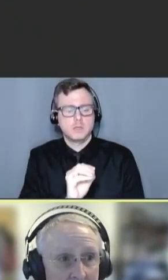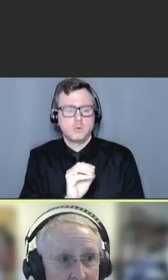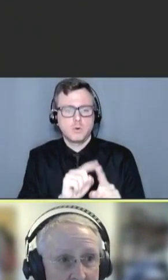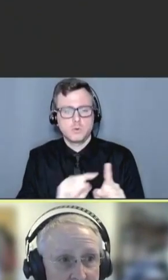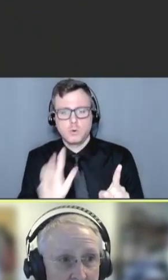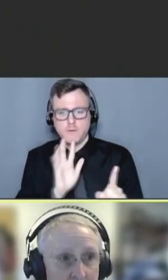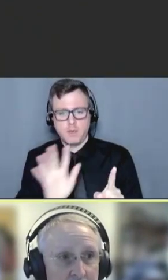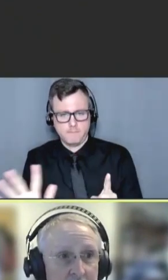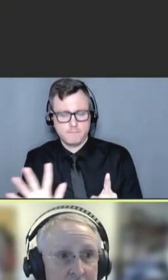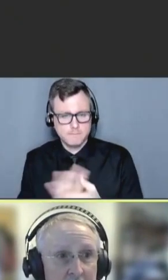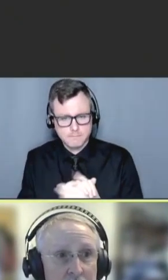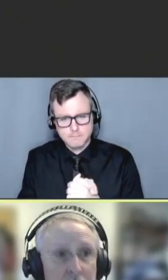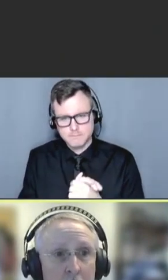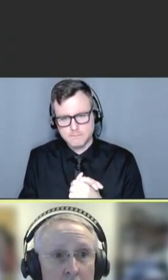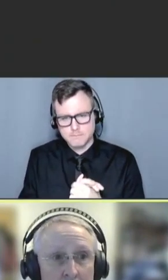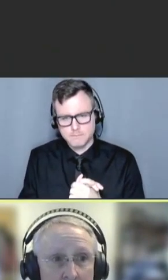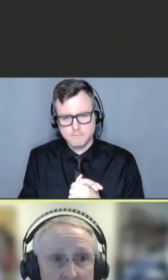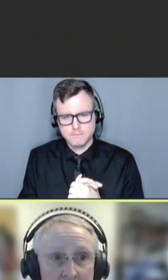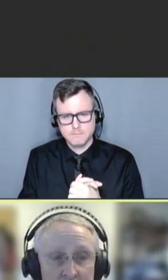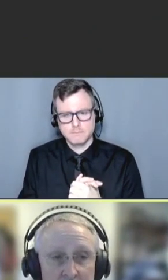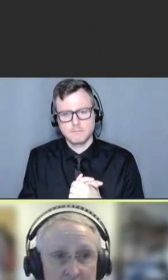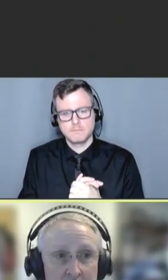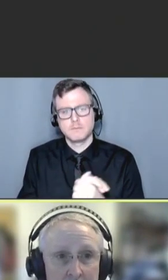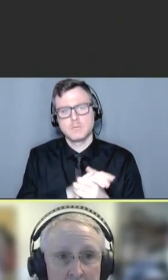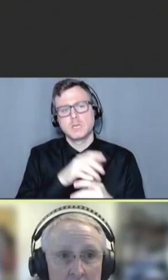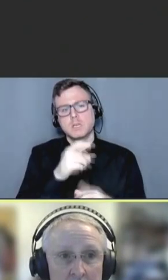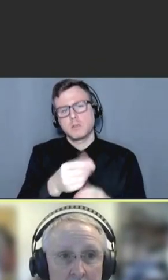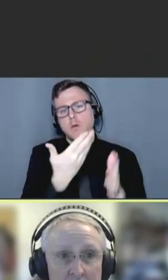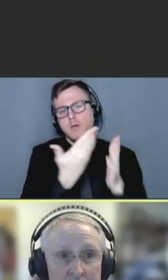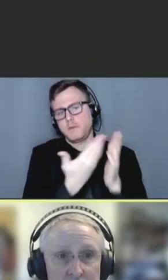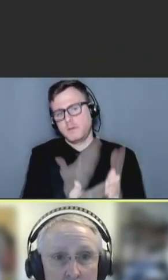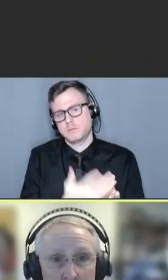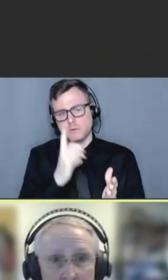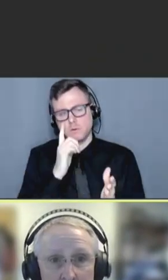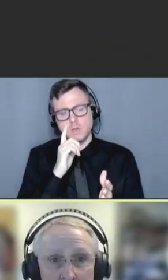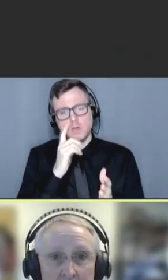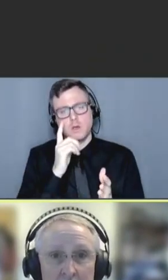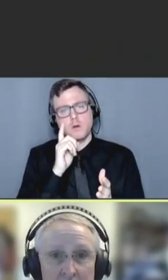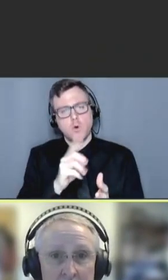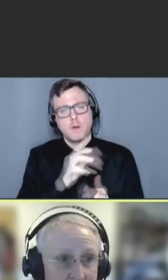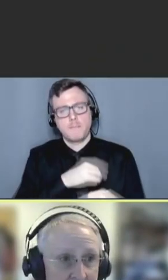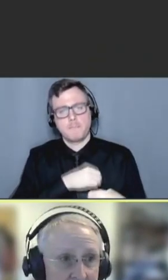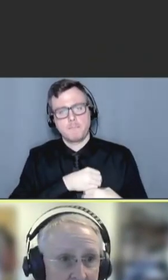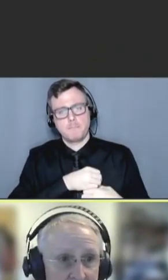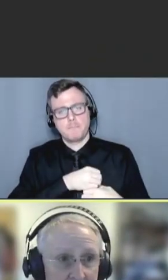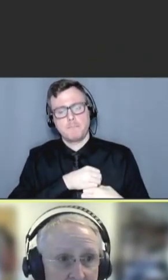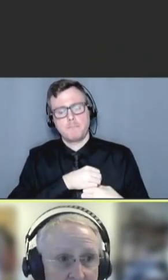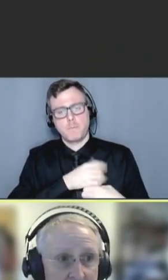This shows the VAERS reporting rates for verified Myocarditis per million COVID-19 vaccinations,